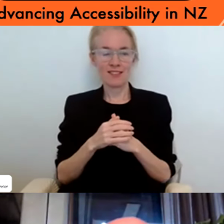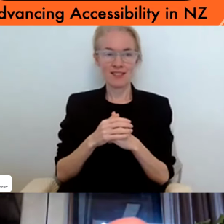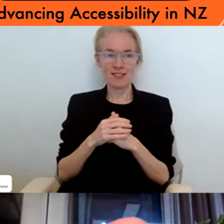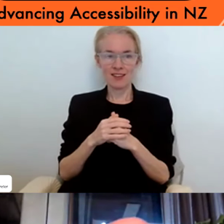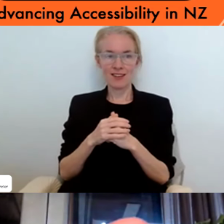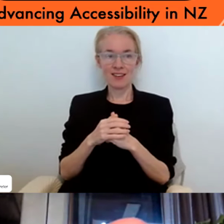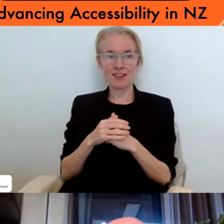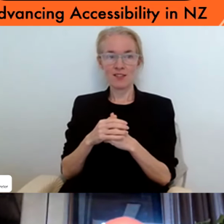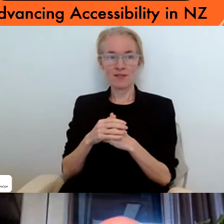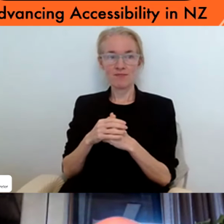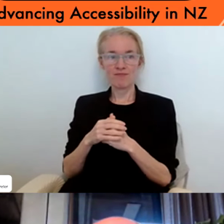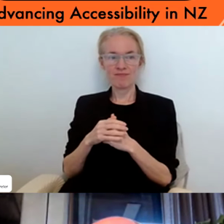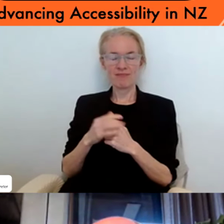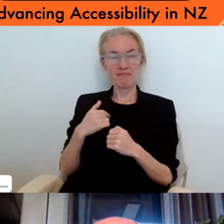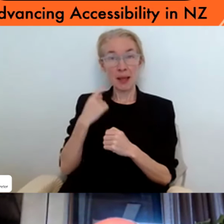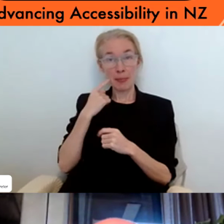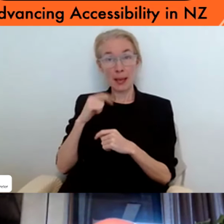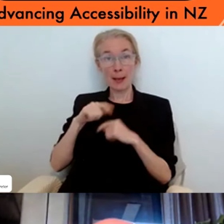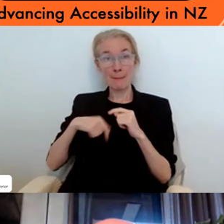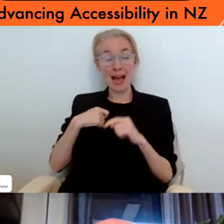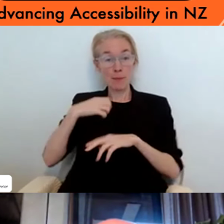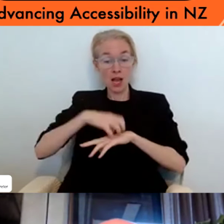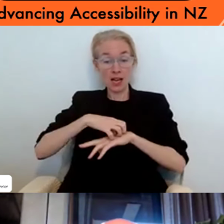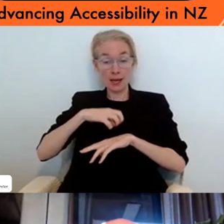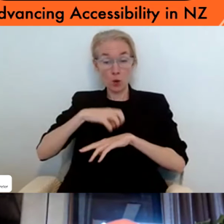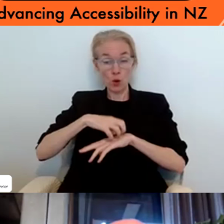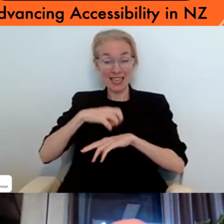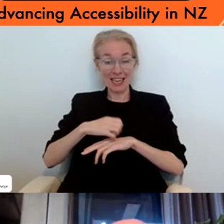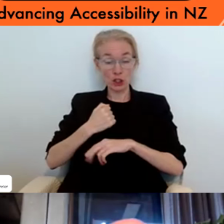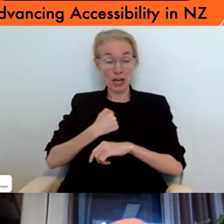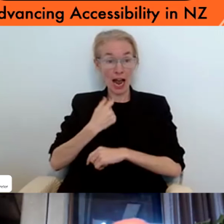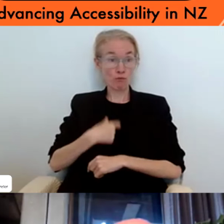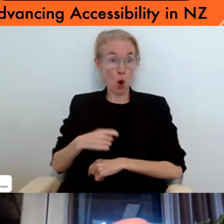about what part we have to play, we did a lot of work in the thermal